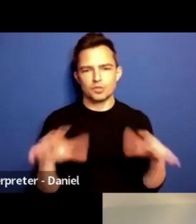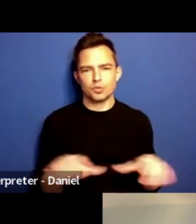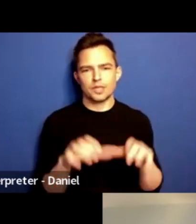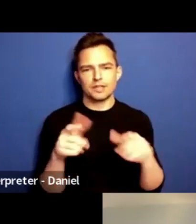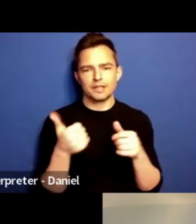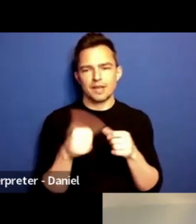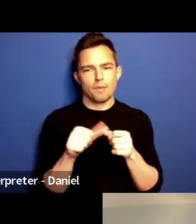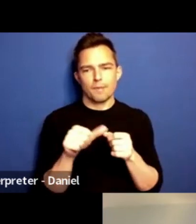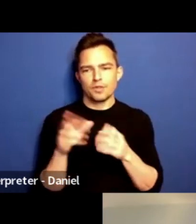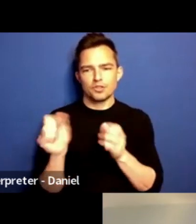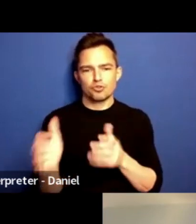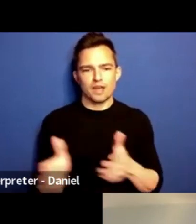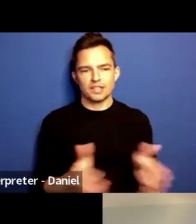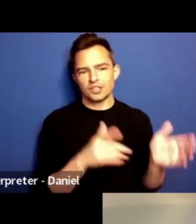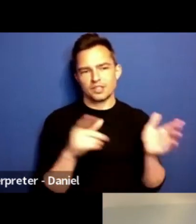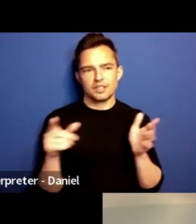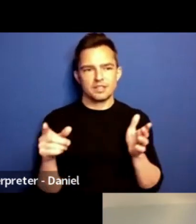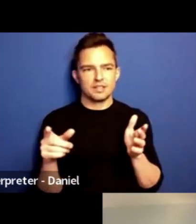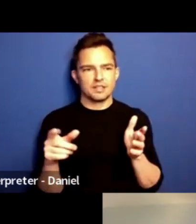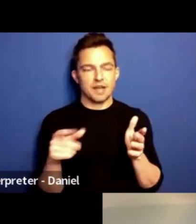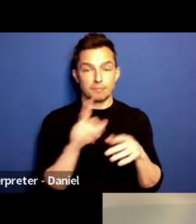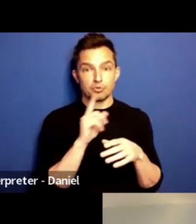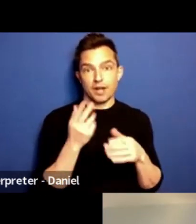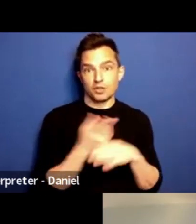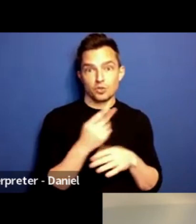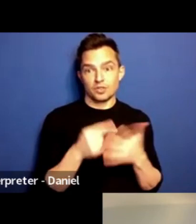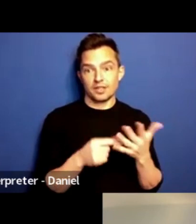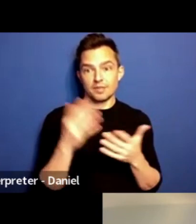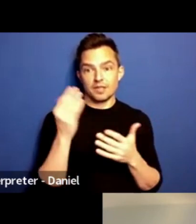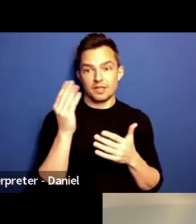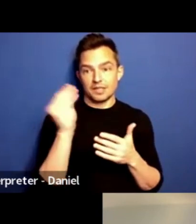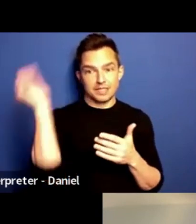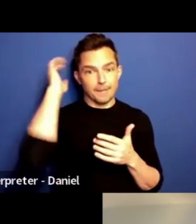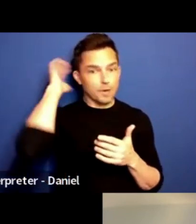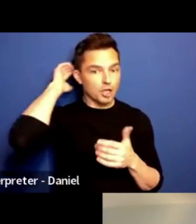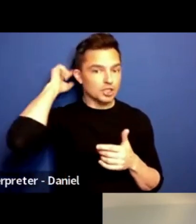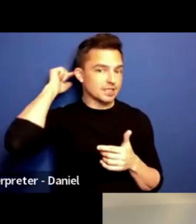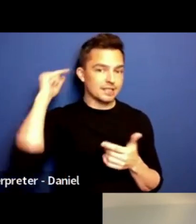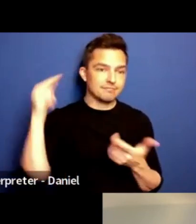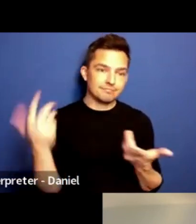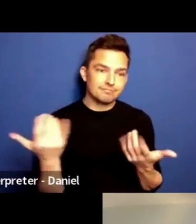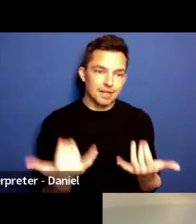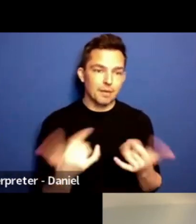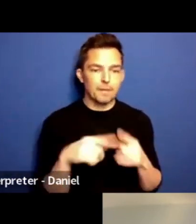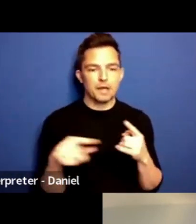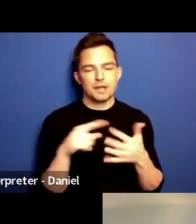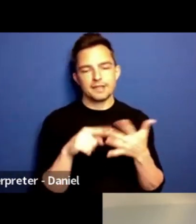that they were pretty cool. I mean, I'm sure I use them, you know, subconsciously. But it's those are the things that I remember. And those are the things that made me say, You